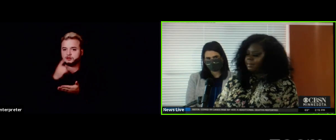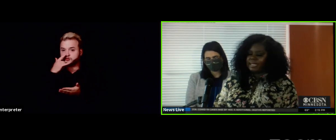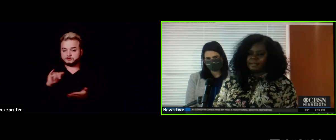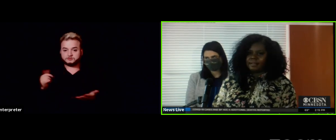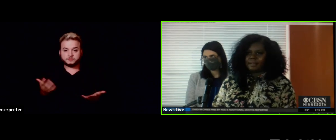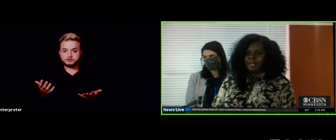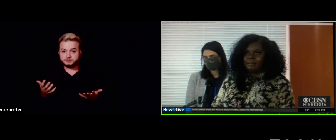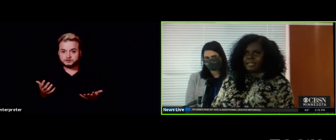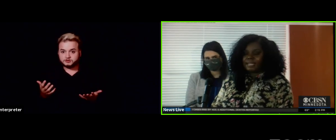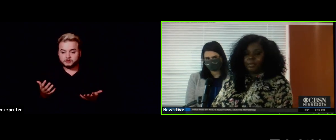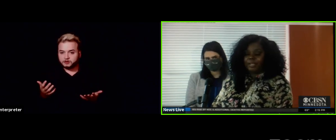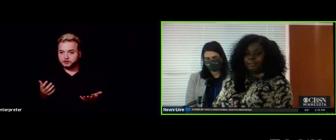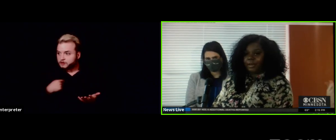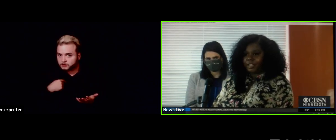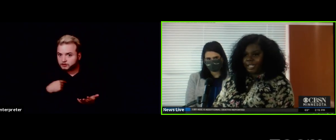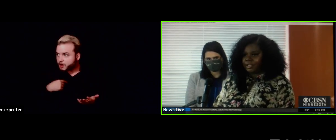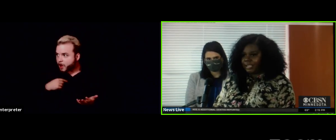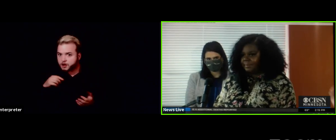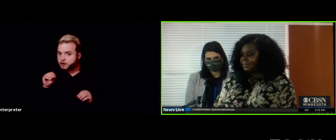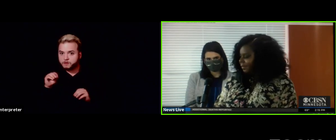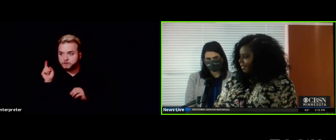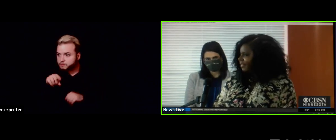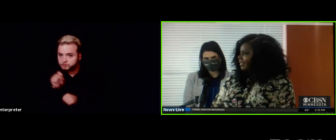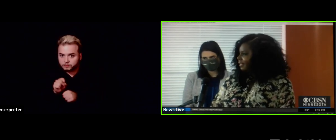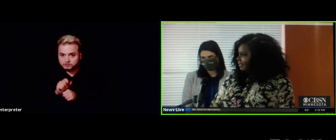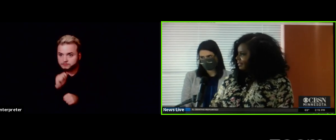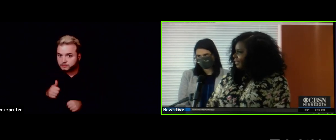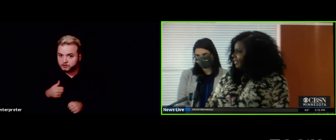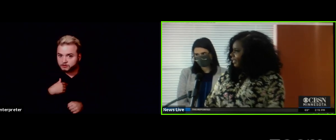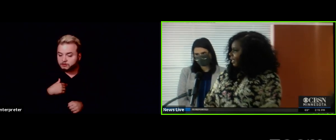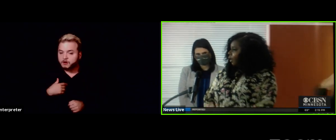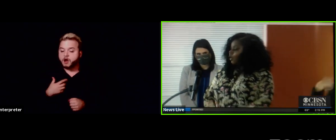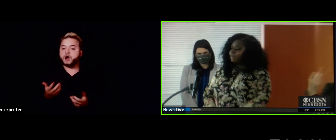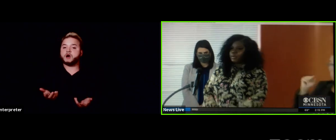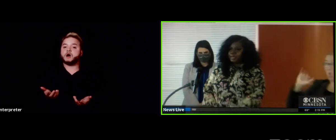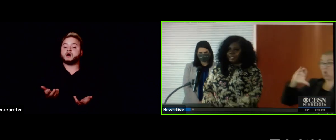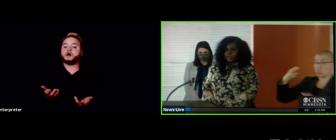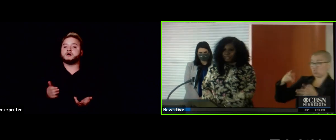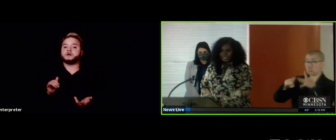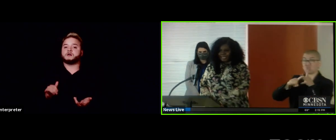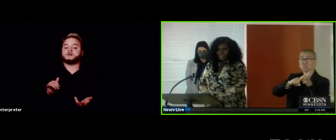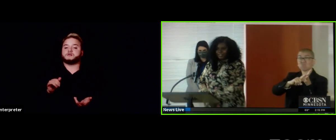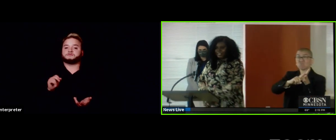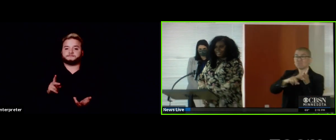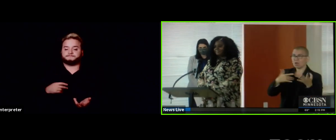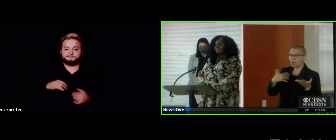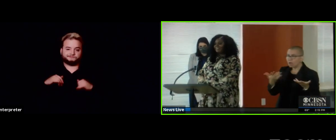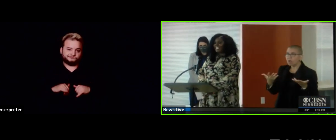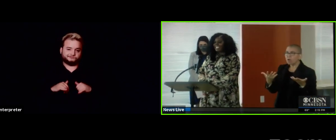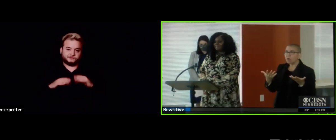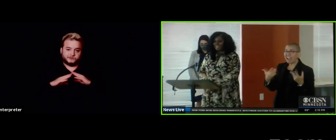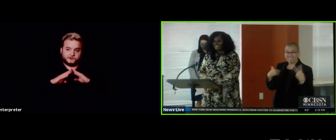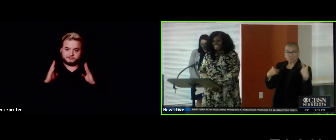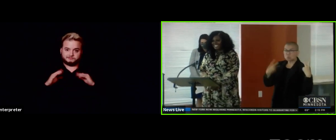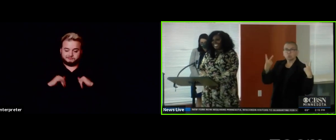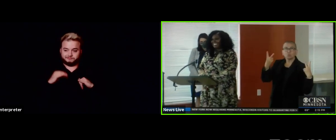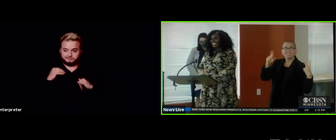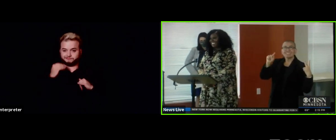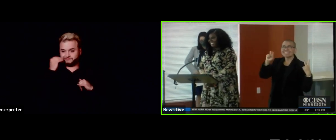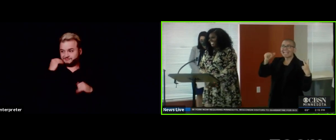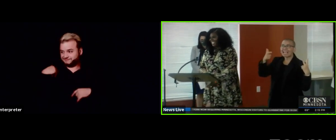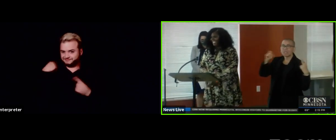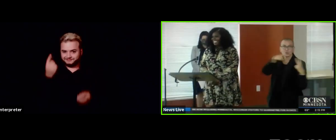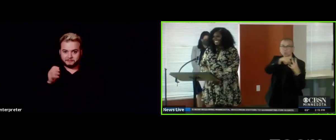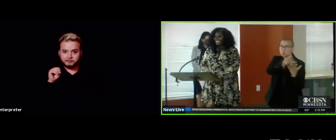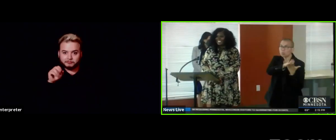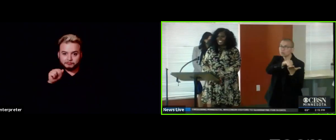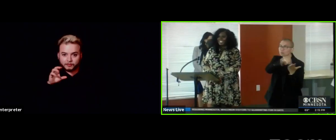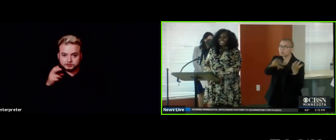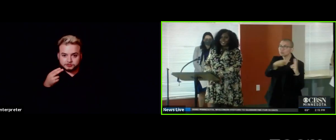since the second week of March actually homeschooling to teenagers challenging actually have a senior